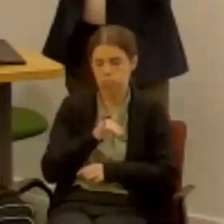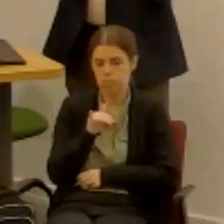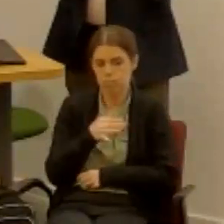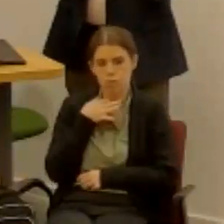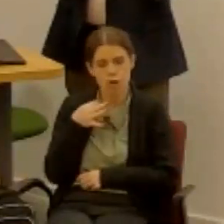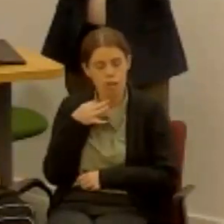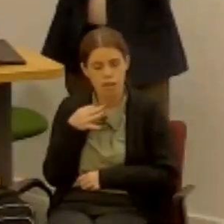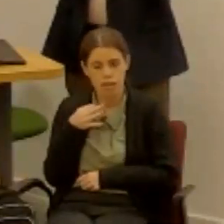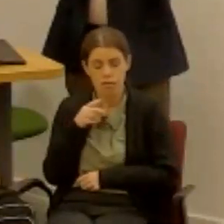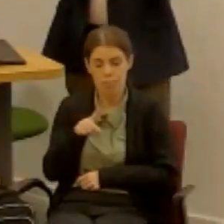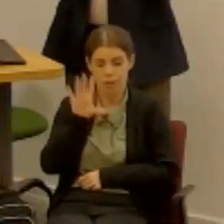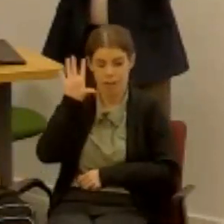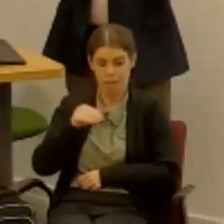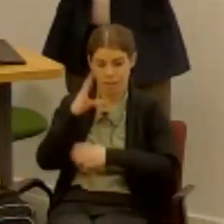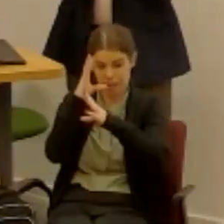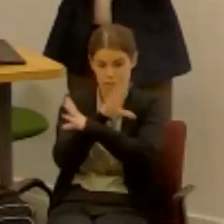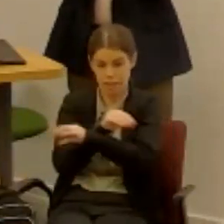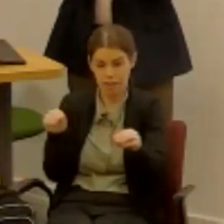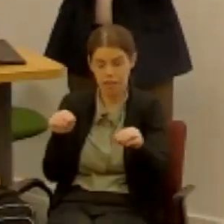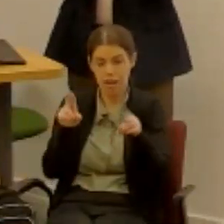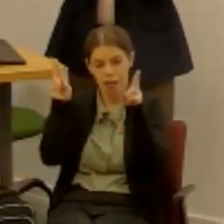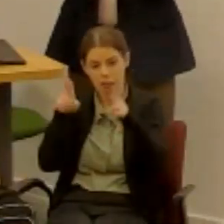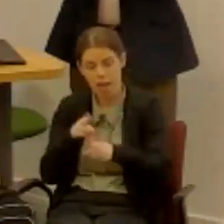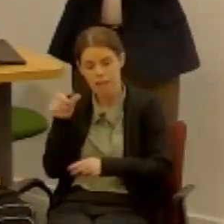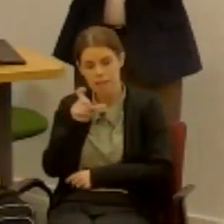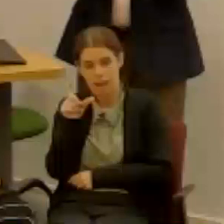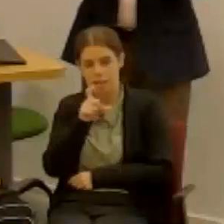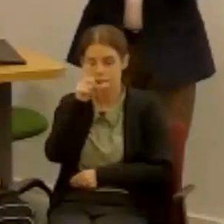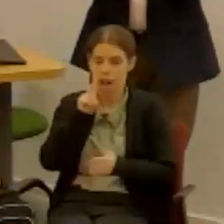you, though, that they had less cancer and cardiovascular common causes of death.